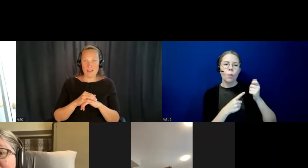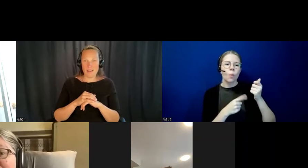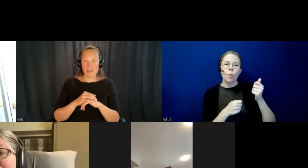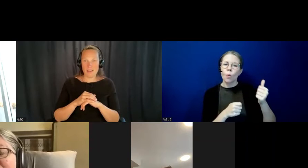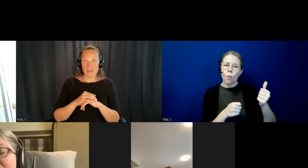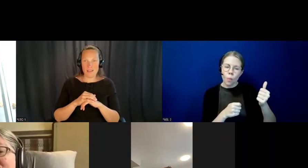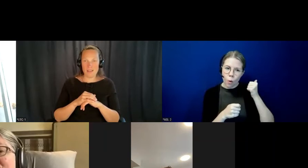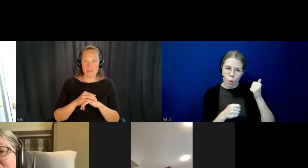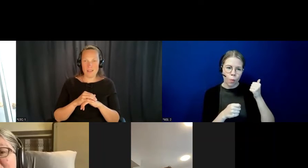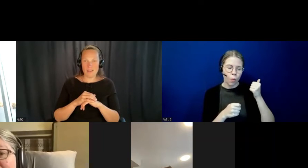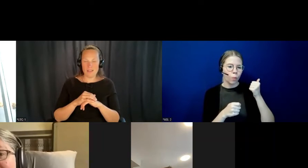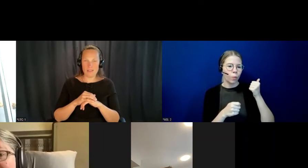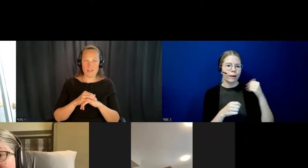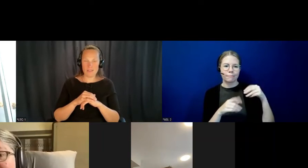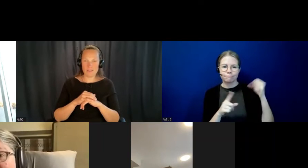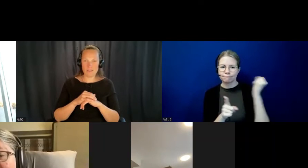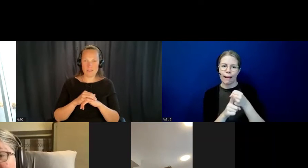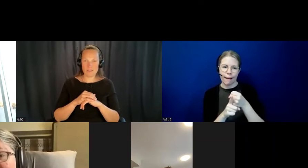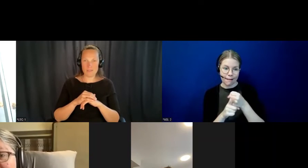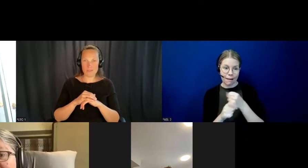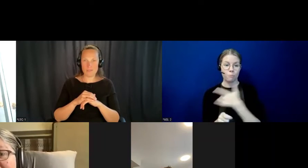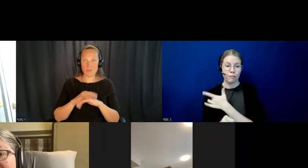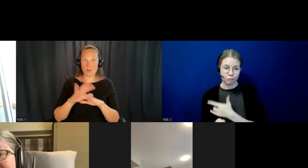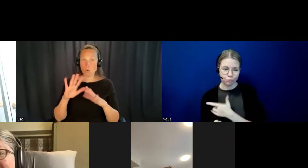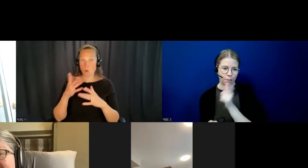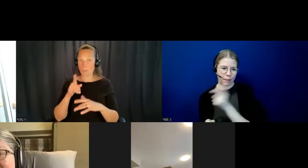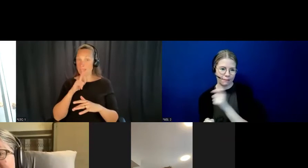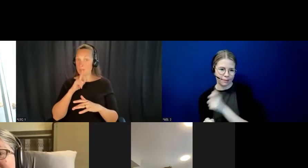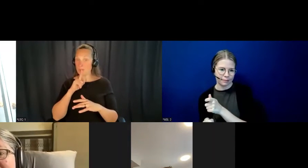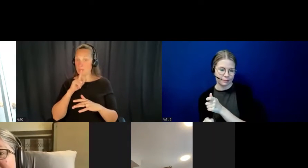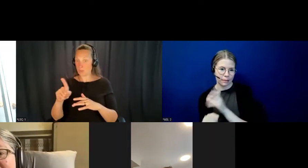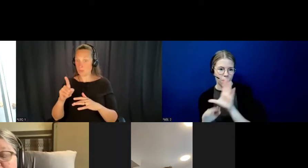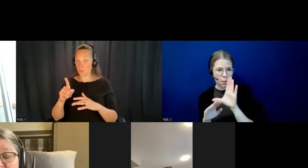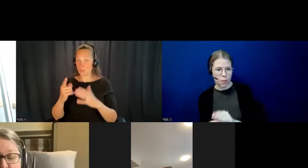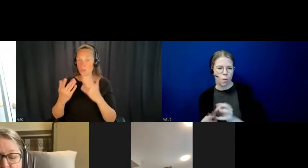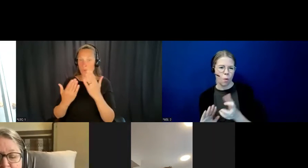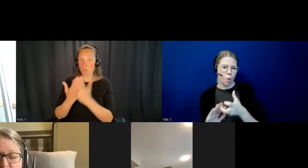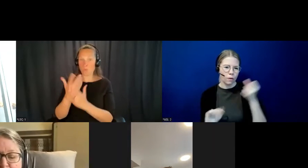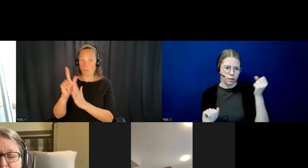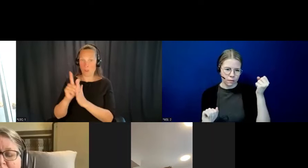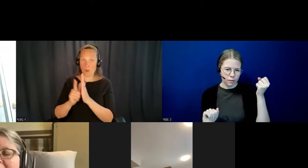FINANCIAL SUPPORT OR THE PROGRAMS AND SERVICES THAT ARE DELIVERED IN EACH? WHAT WOULD YOUR